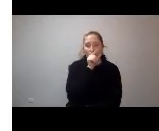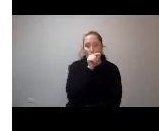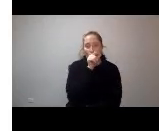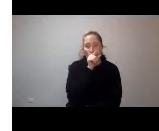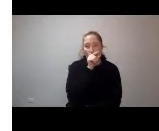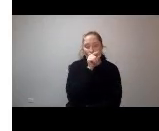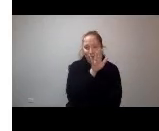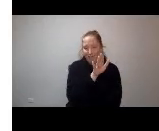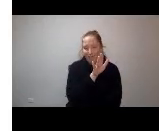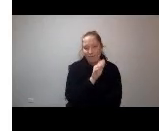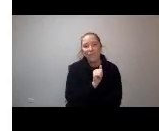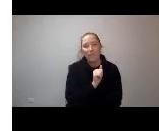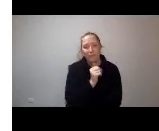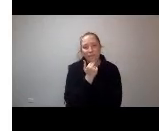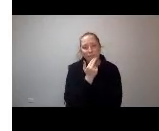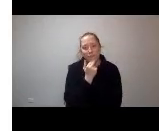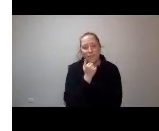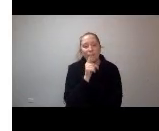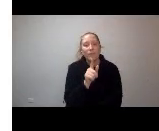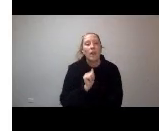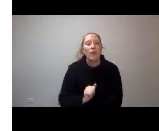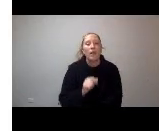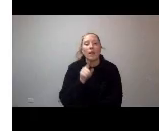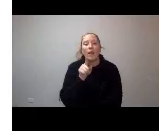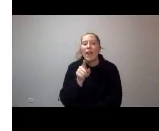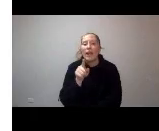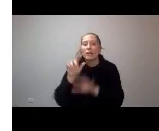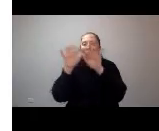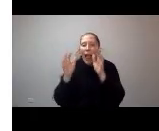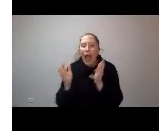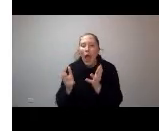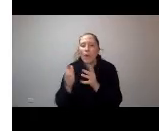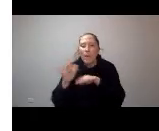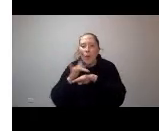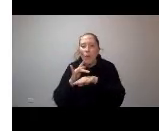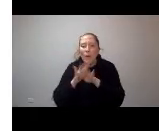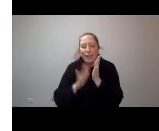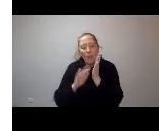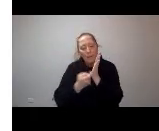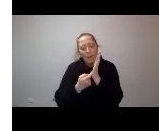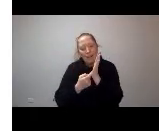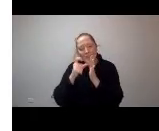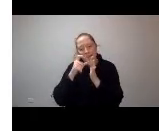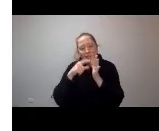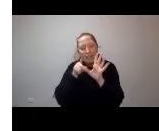This is Mr. Daydream, in case you're wondering, but this is our human capital being squandered in Australia,